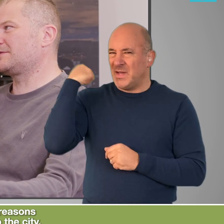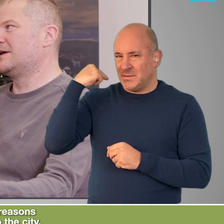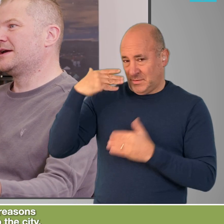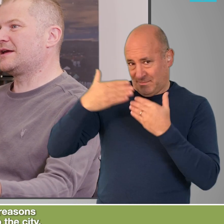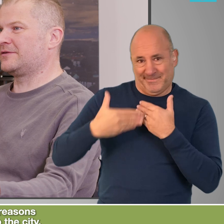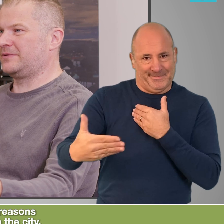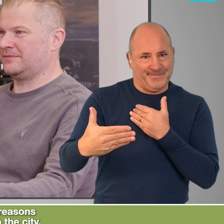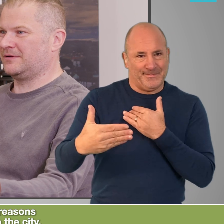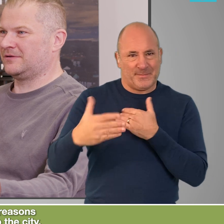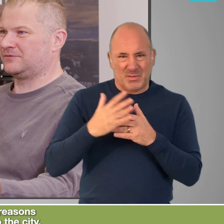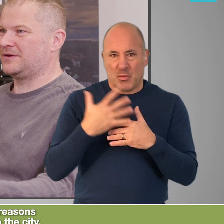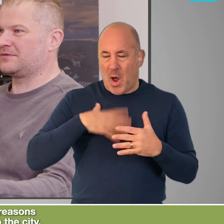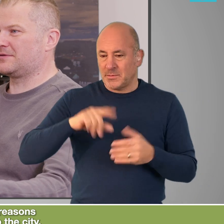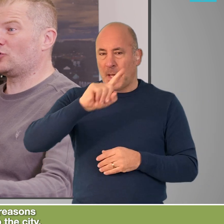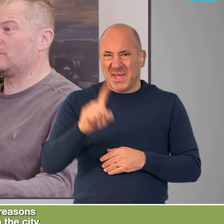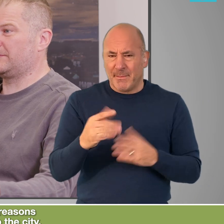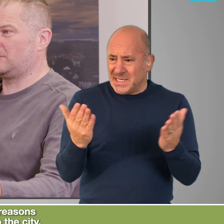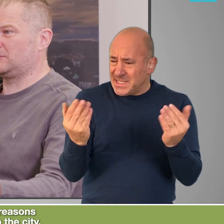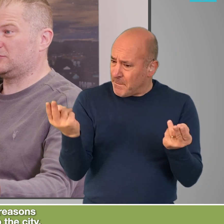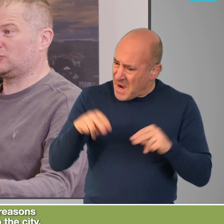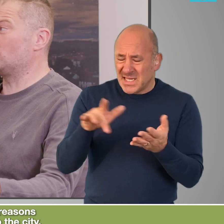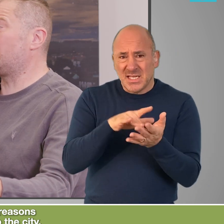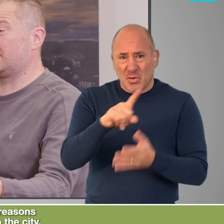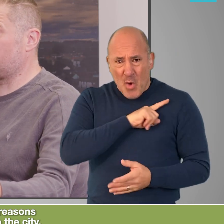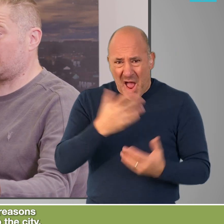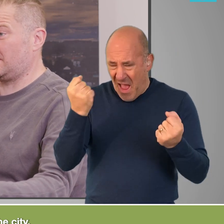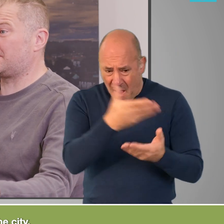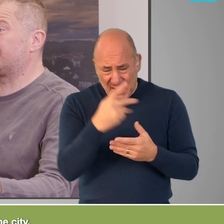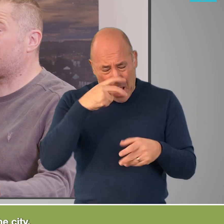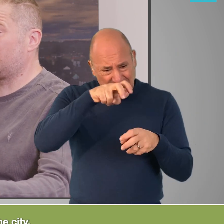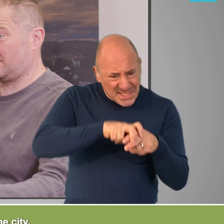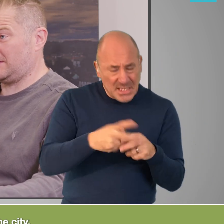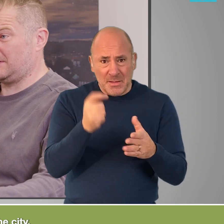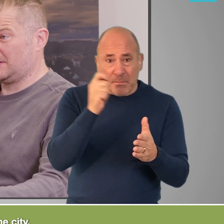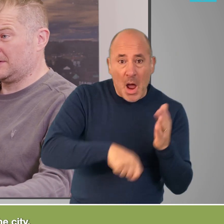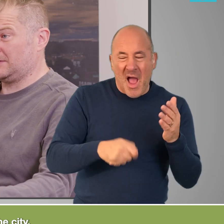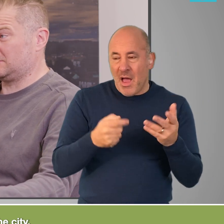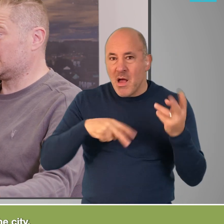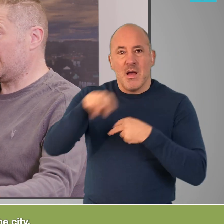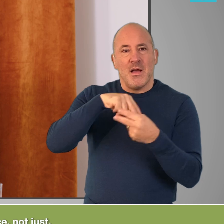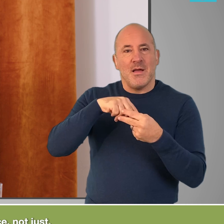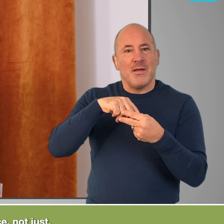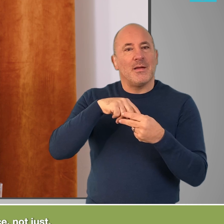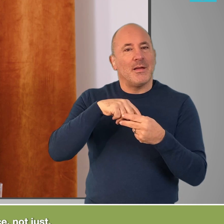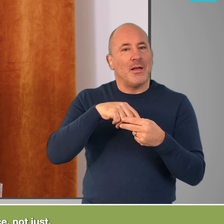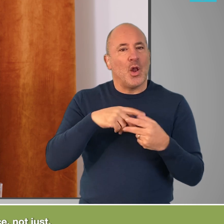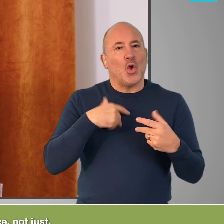is giving people reasons to come back into the city, spend time in the city. Create an experience, not just.